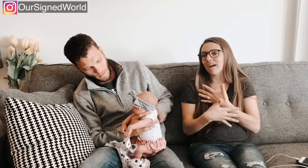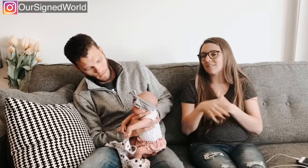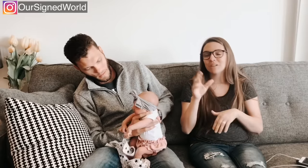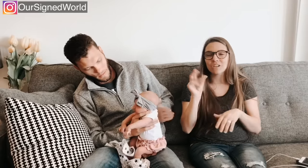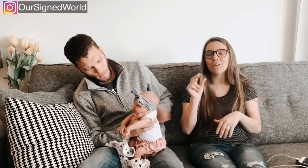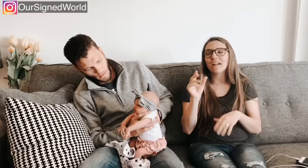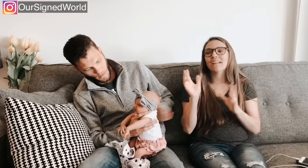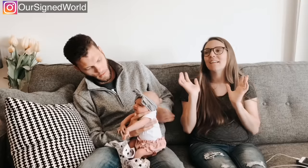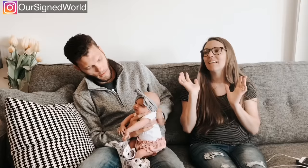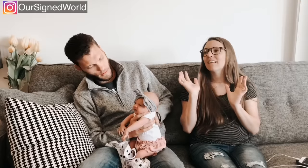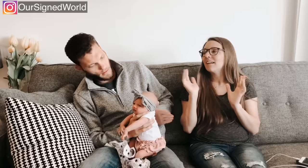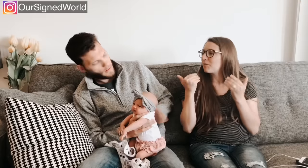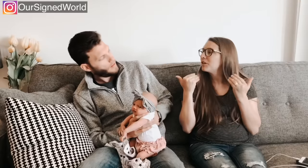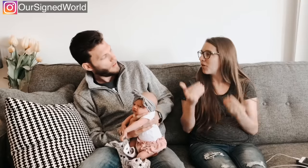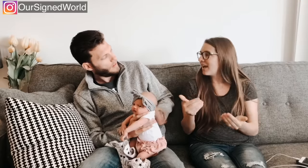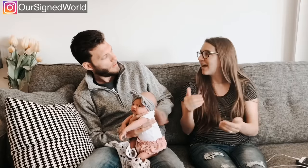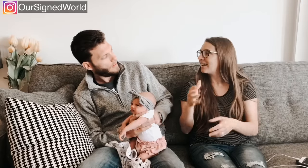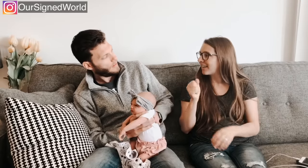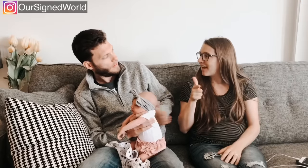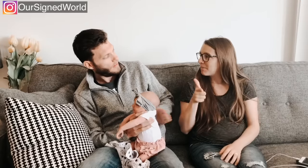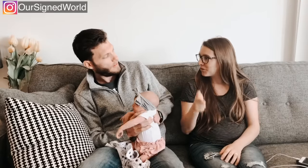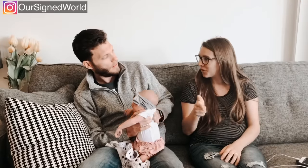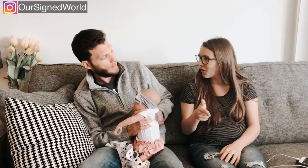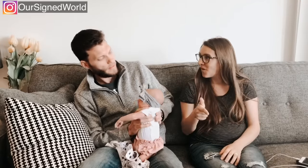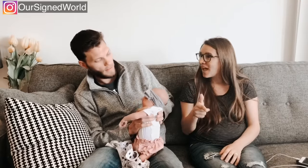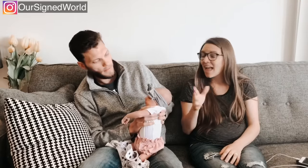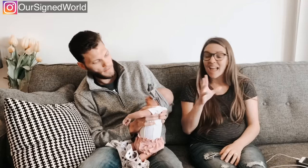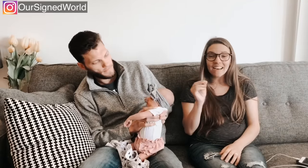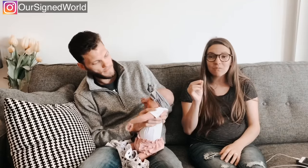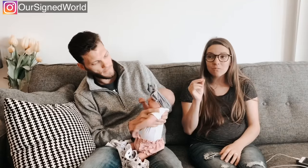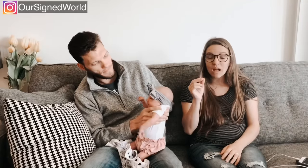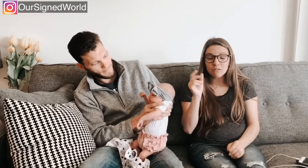I'm like you know what, I'm gonna go ahead and get the epidural and